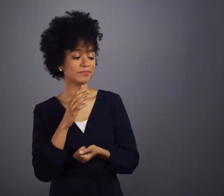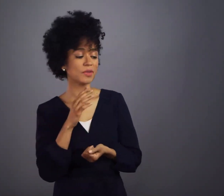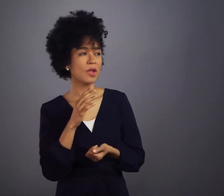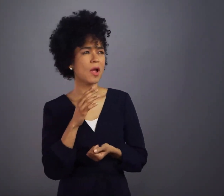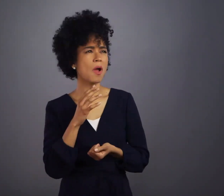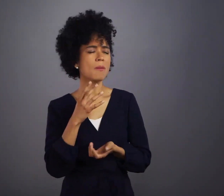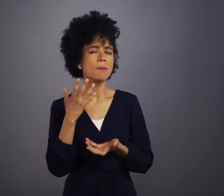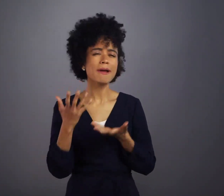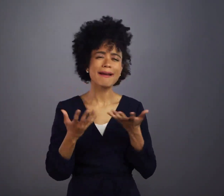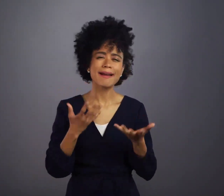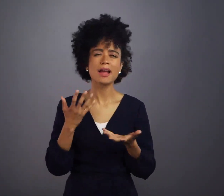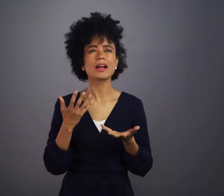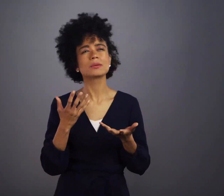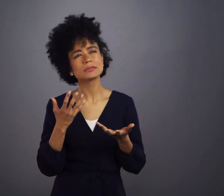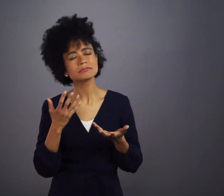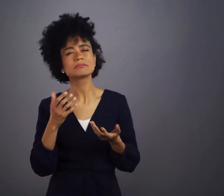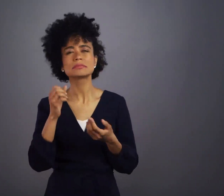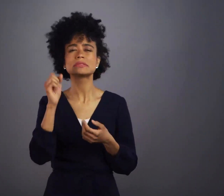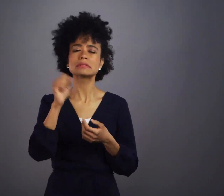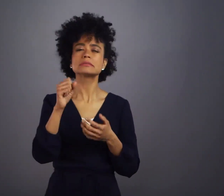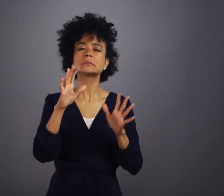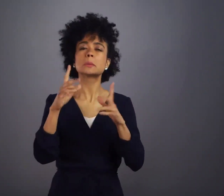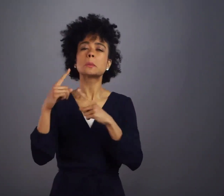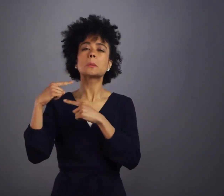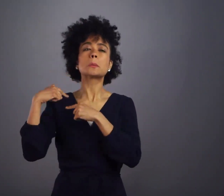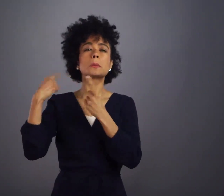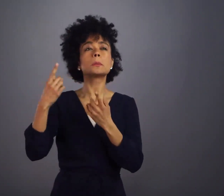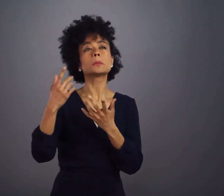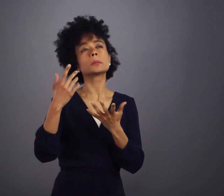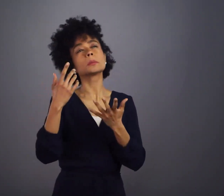"Yes," replied the doctor, "there is.